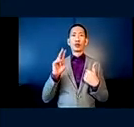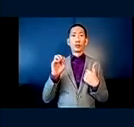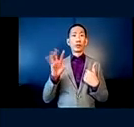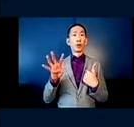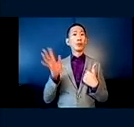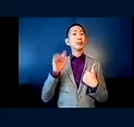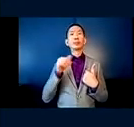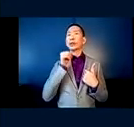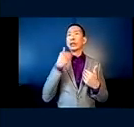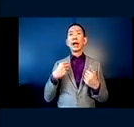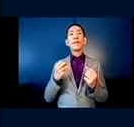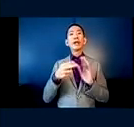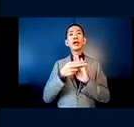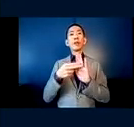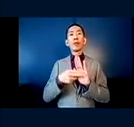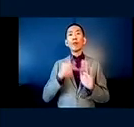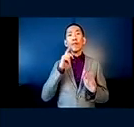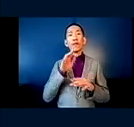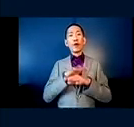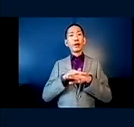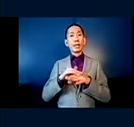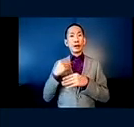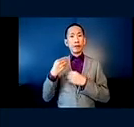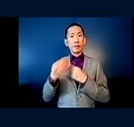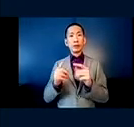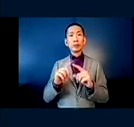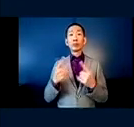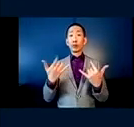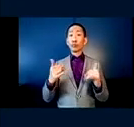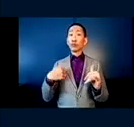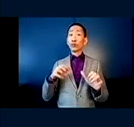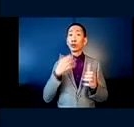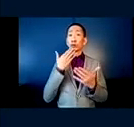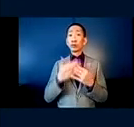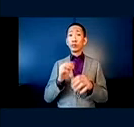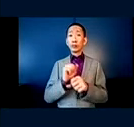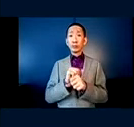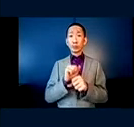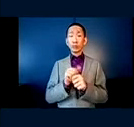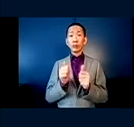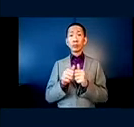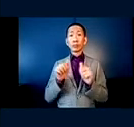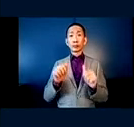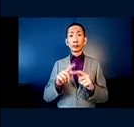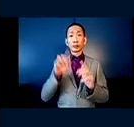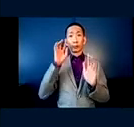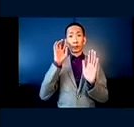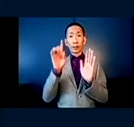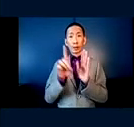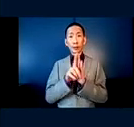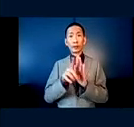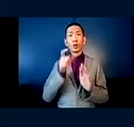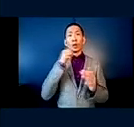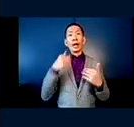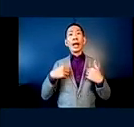AT THE TIME THERE WASN'T A LOT OF MARKERS FOR NATIVE AMERICAN ANCESTRY BUT WE DID A GOOD JOB IN THE SENSE OF BEING ABLE TO